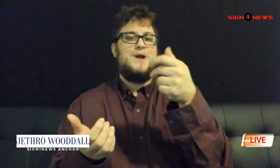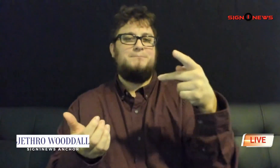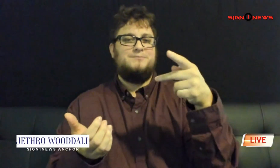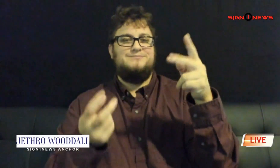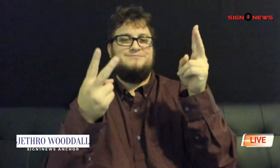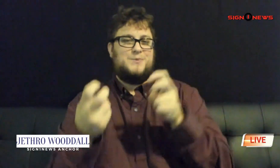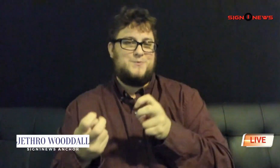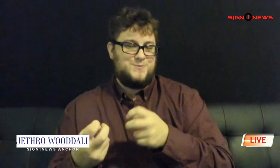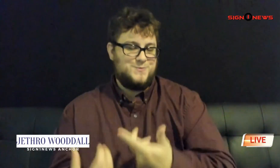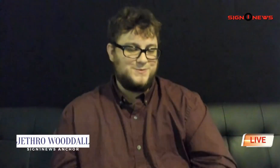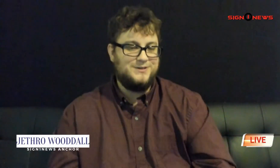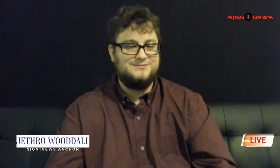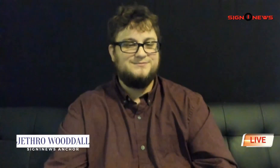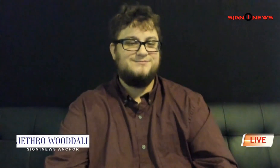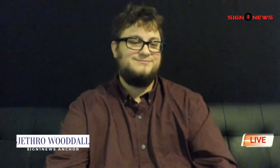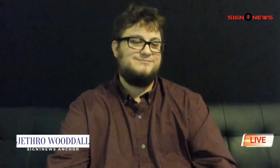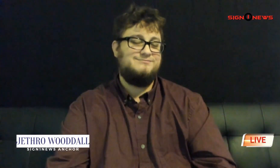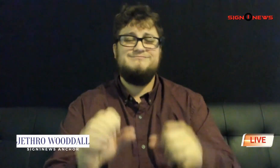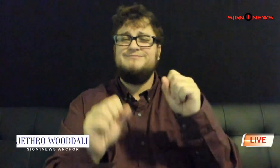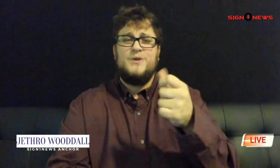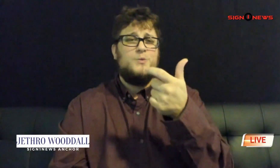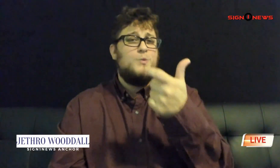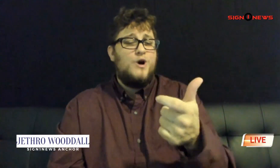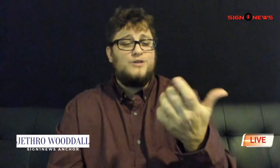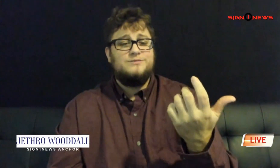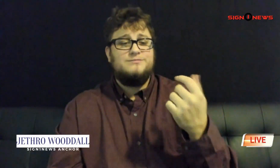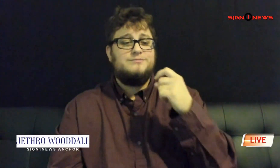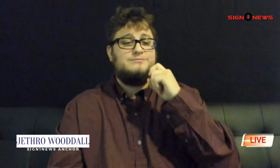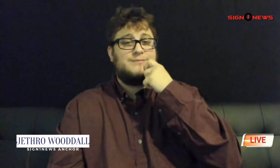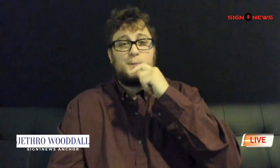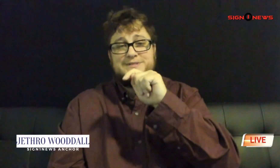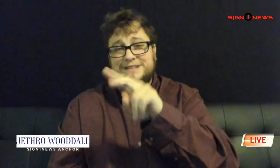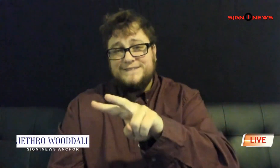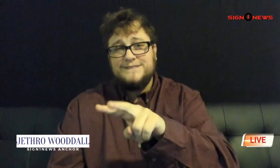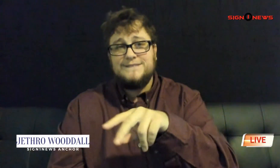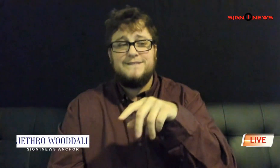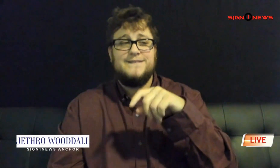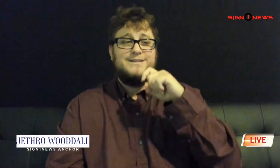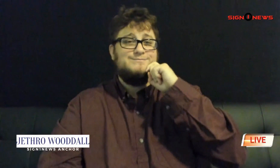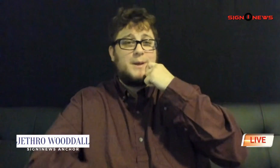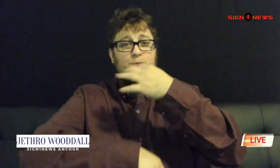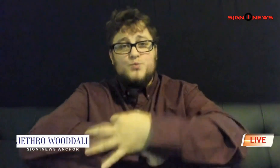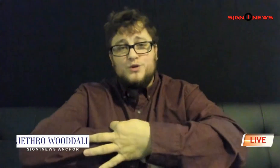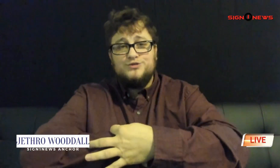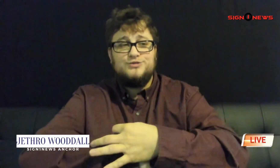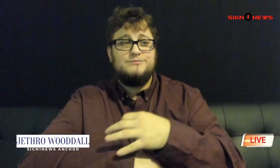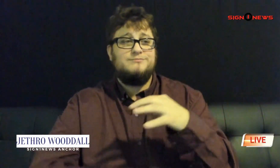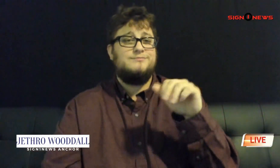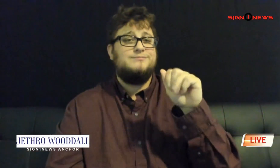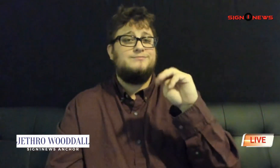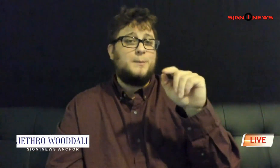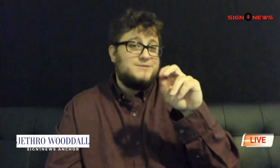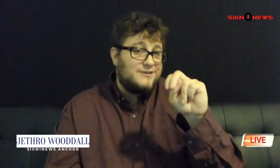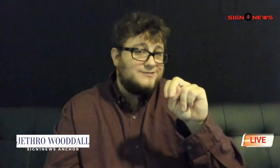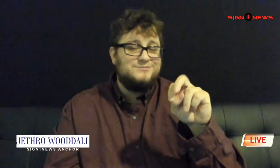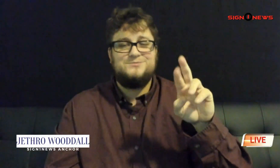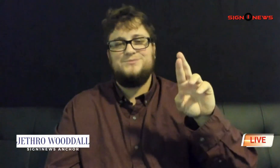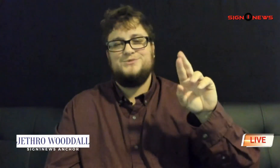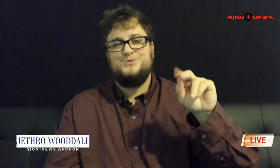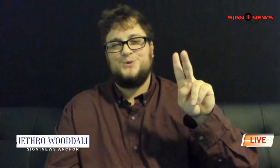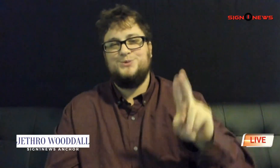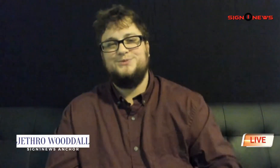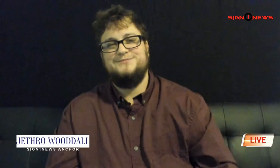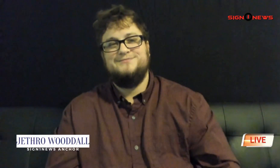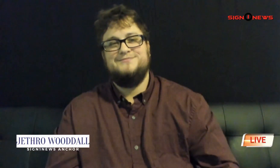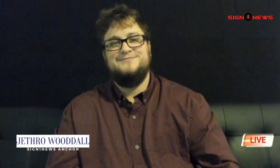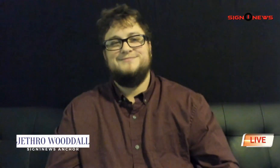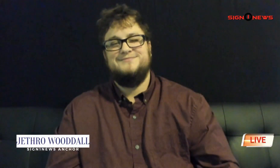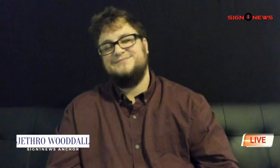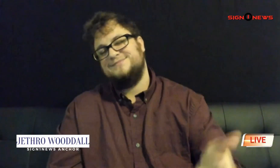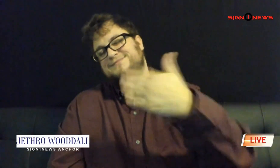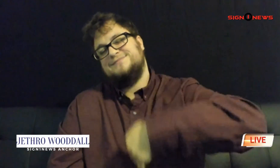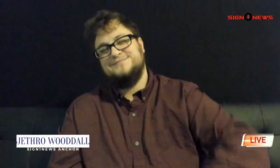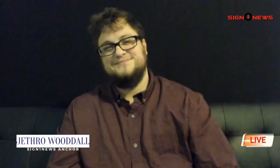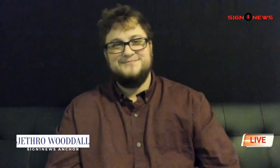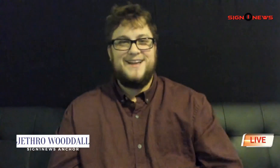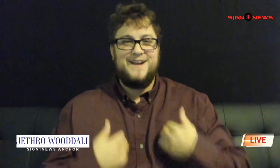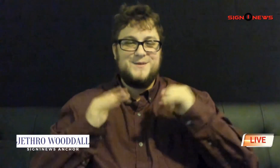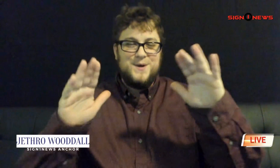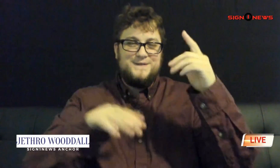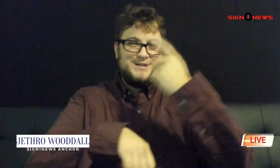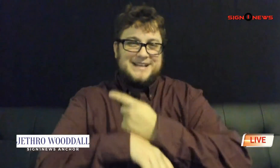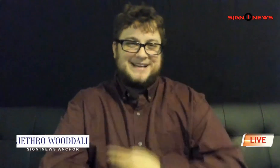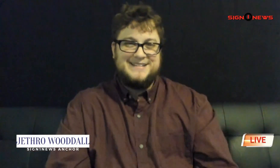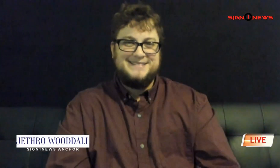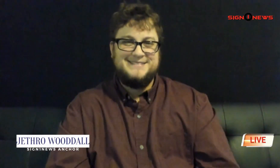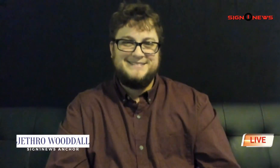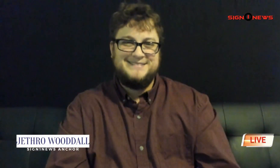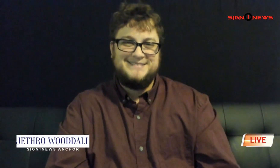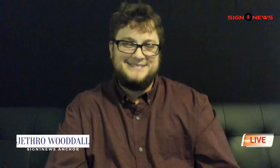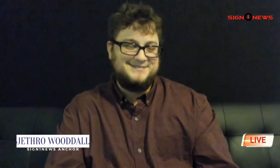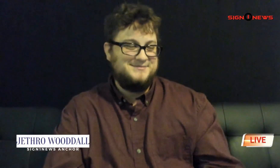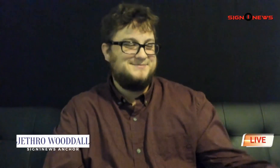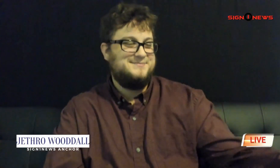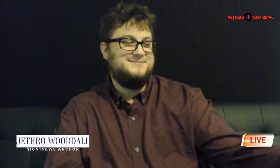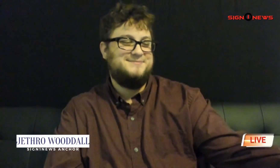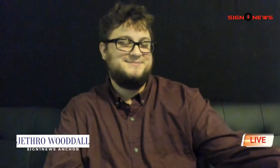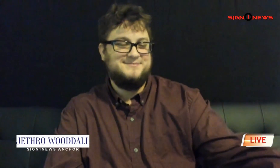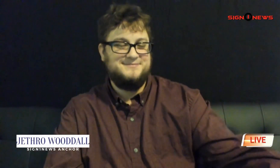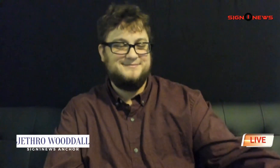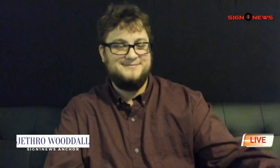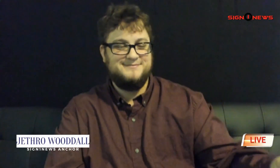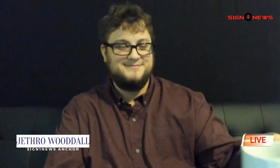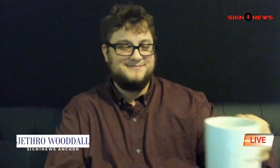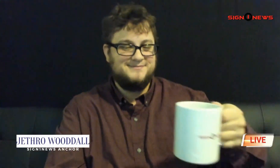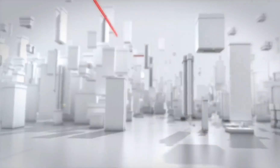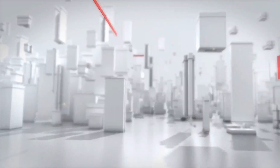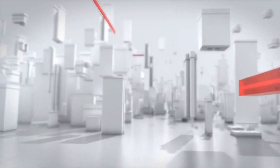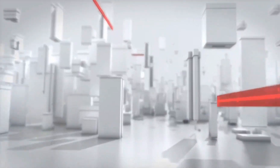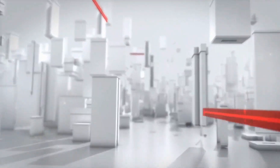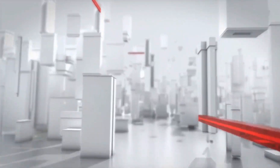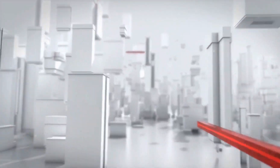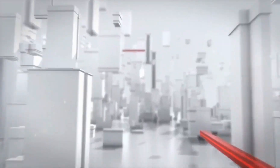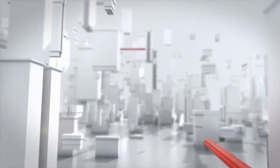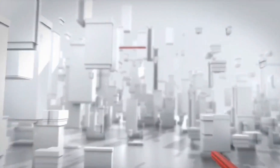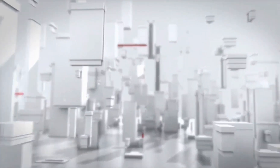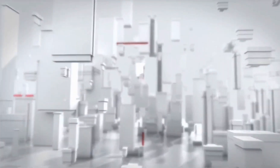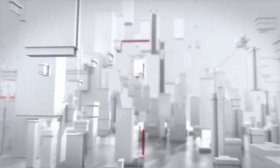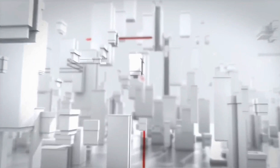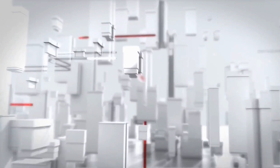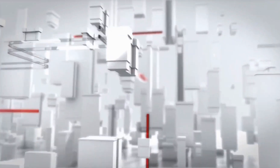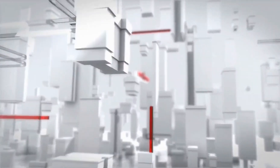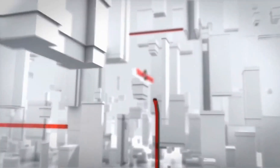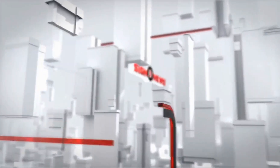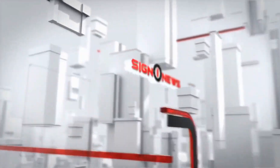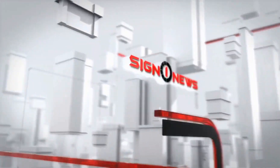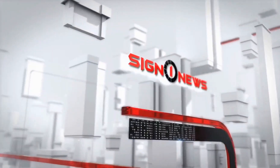phone you can also watch on Apple TV Apple watch Amazon and Roku have a wonderful day